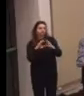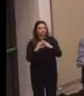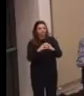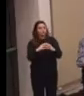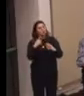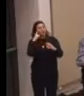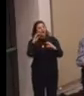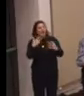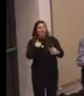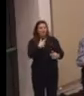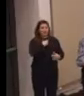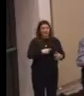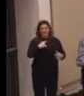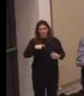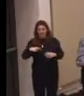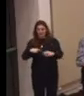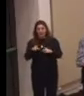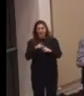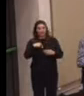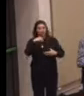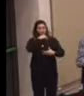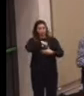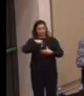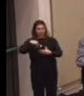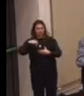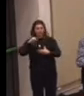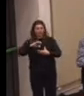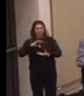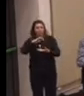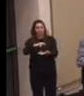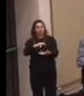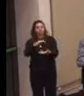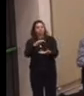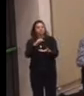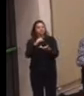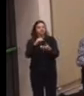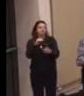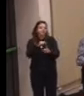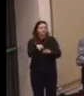of Chris, including public health crises and also in terms of conflict. I am very pleased